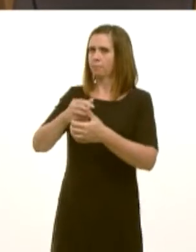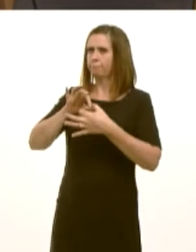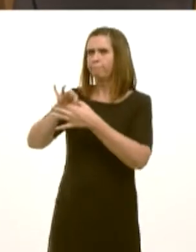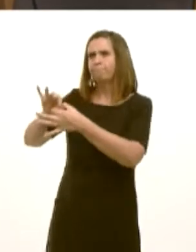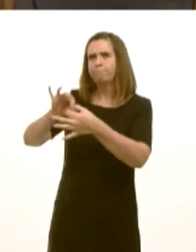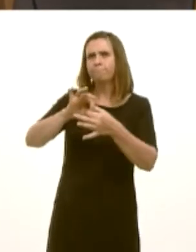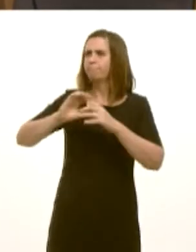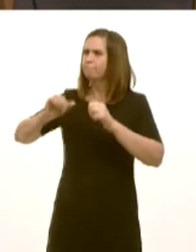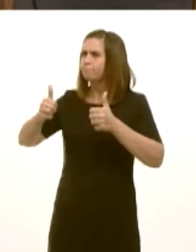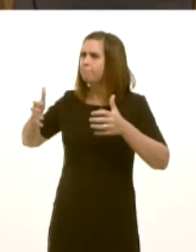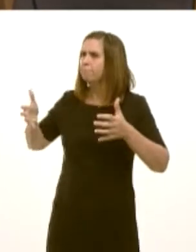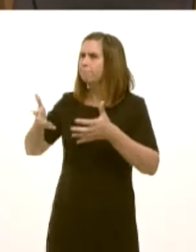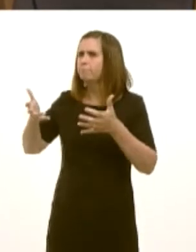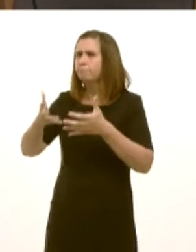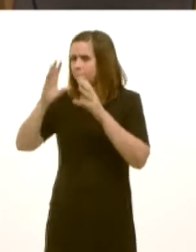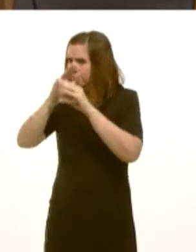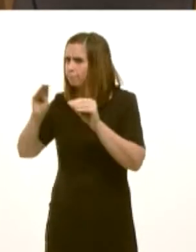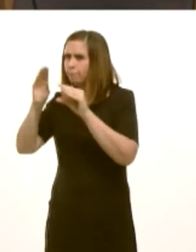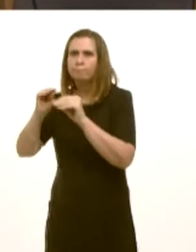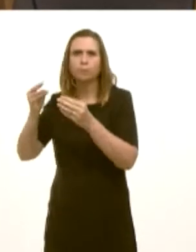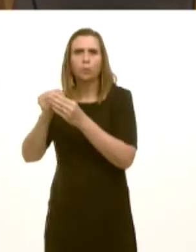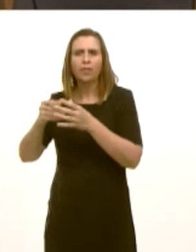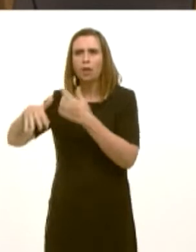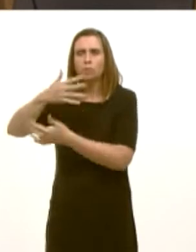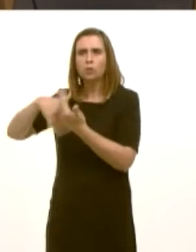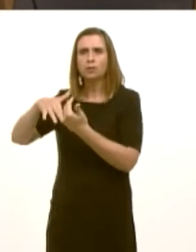If they consult on proposals that are no different from the original proposalsóand I donít